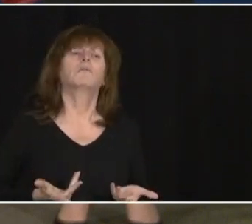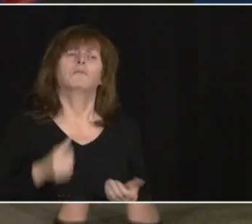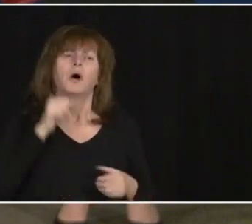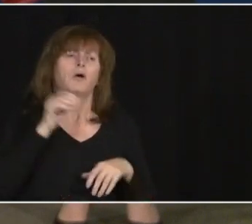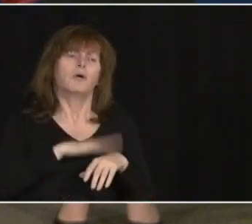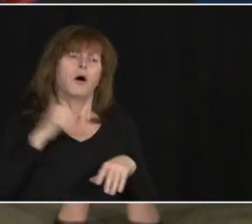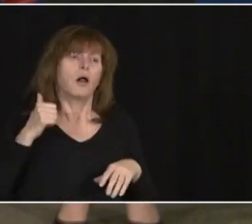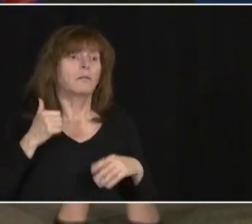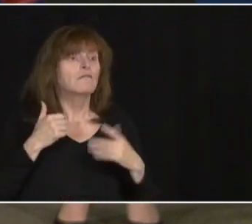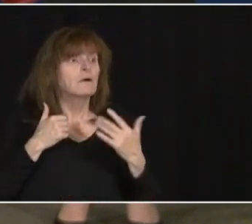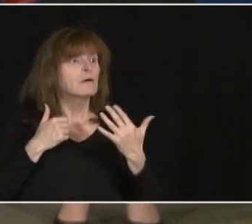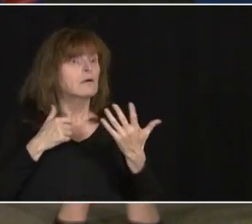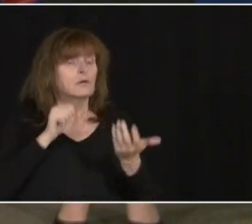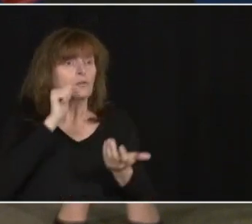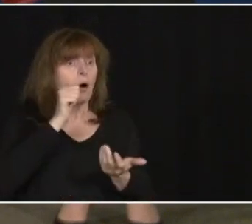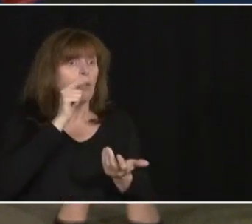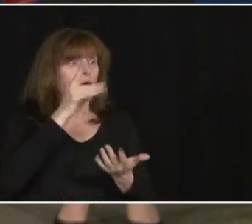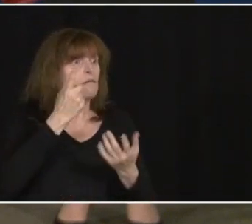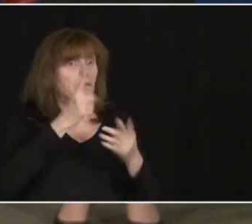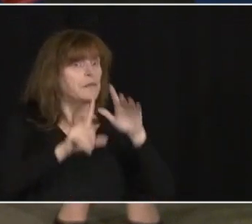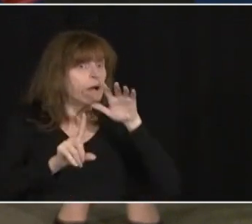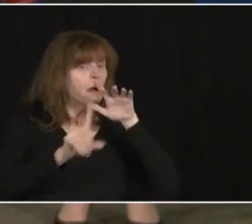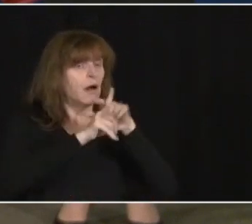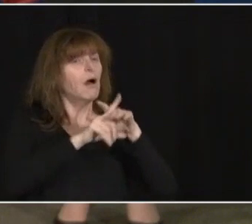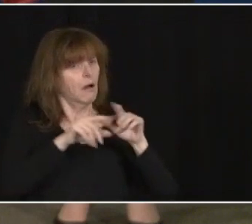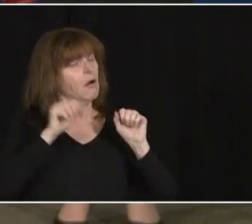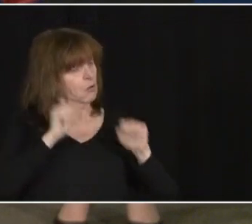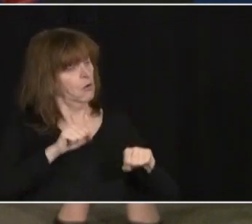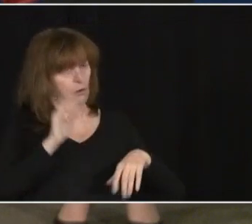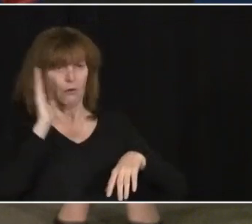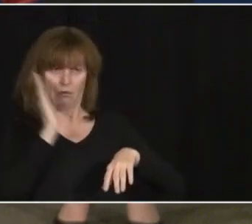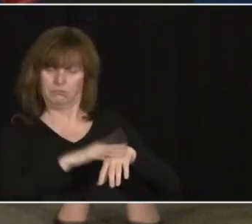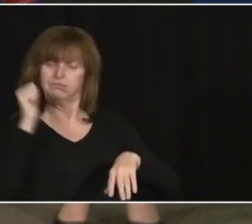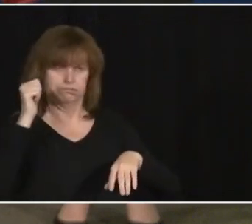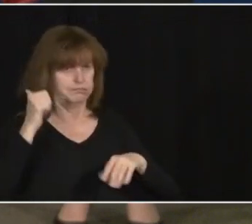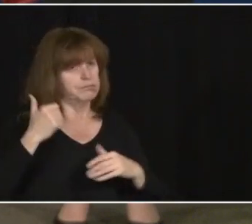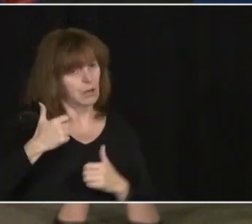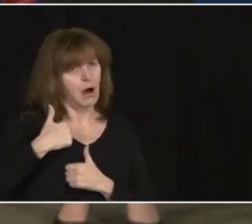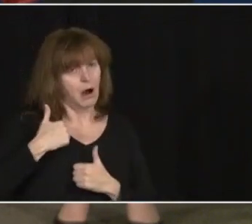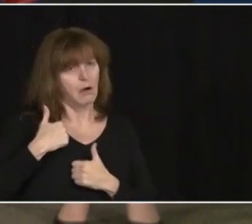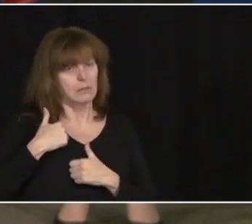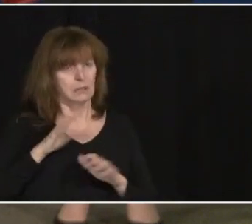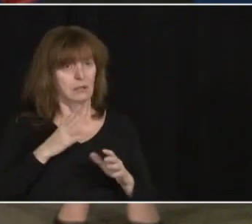I had a great conversation with general Vance as well a few weeks ago. I just want to